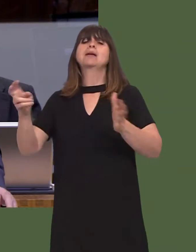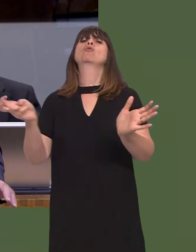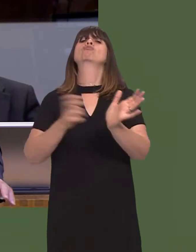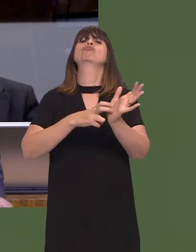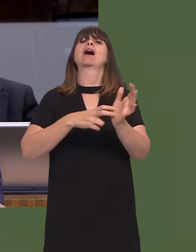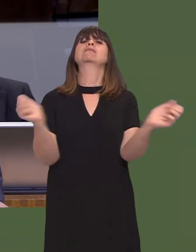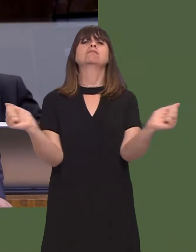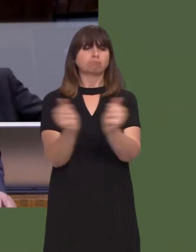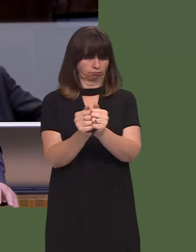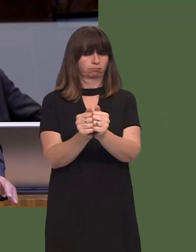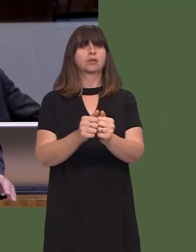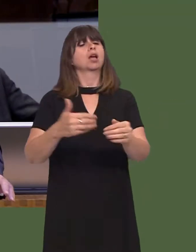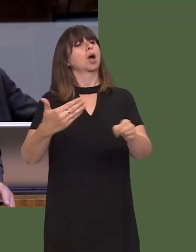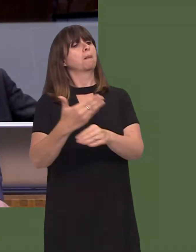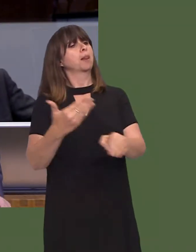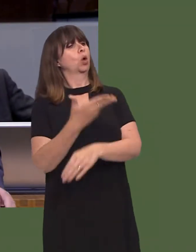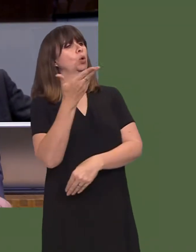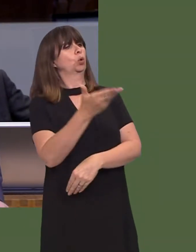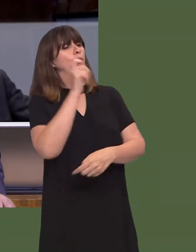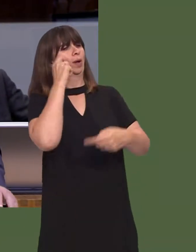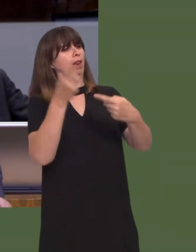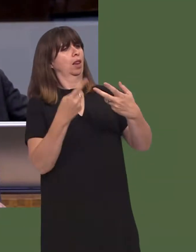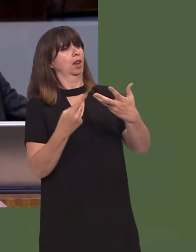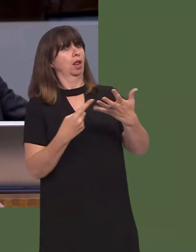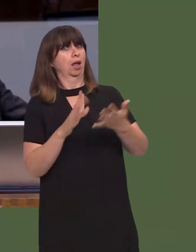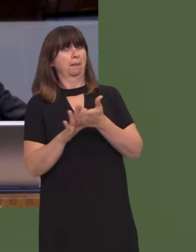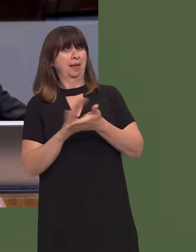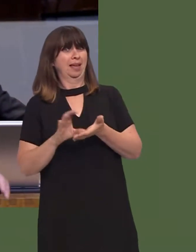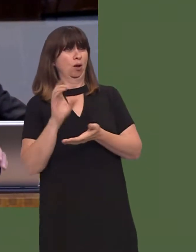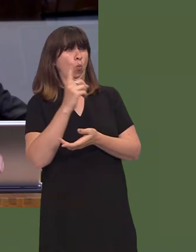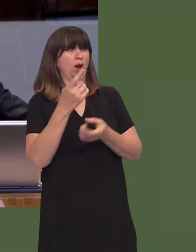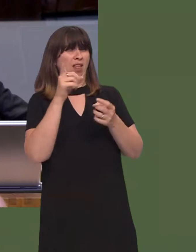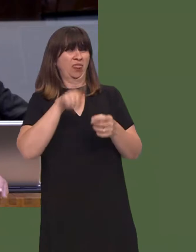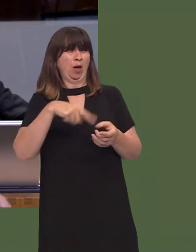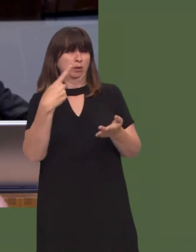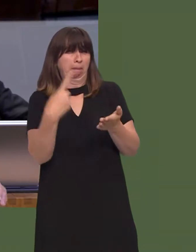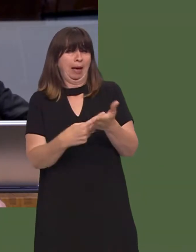that was agreed and the terms of employment in certain respects were paying £1,000 a